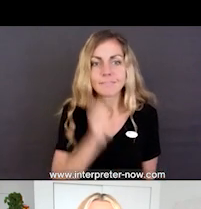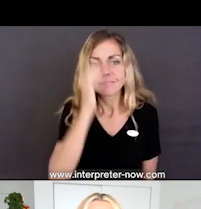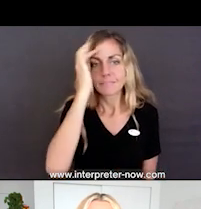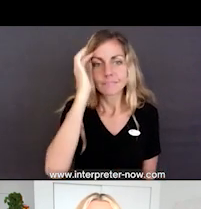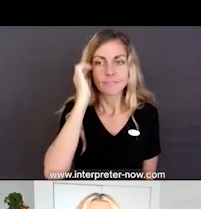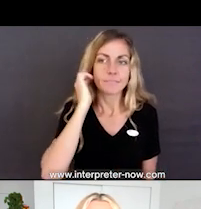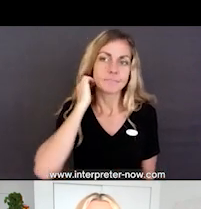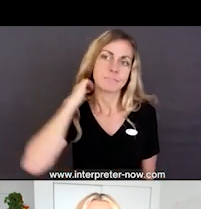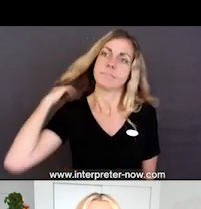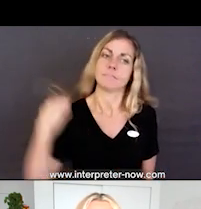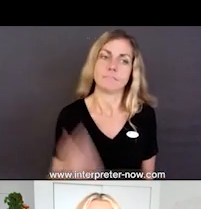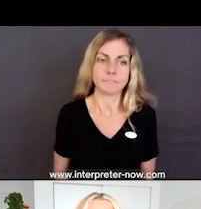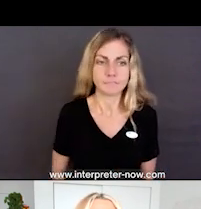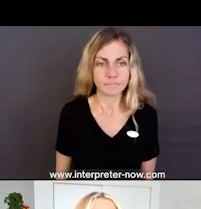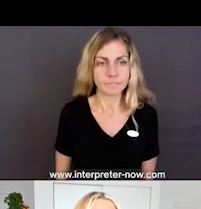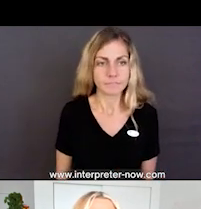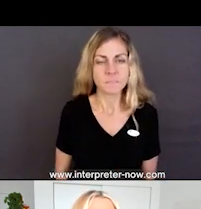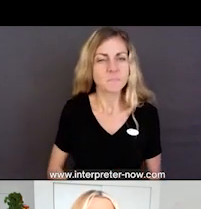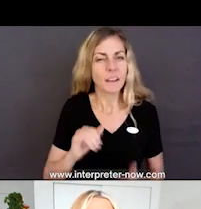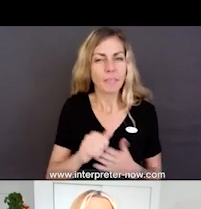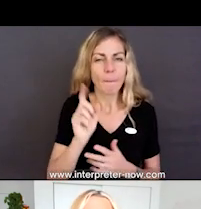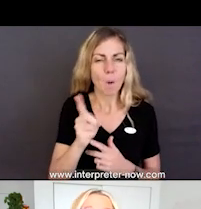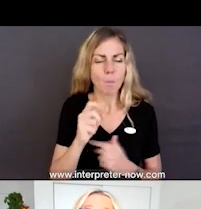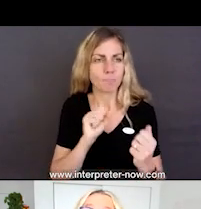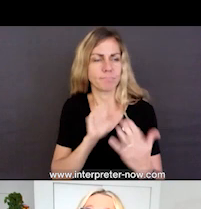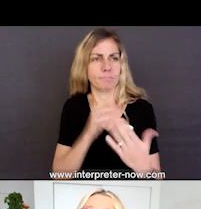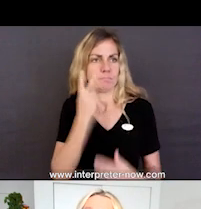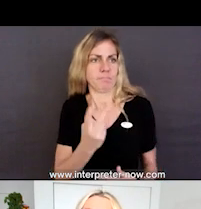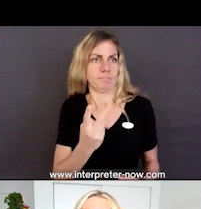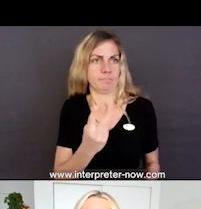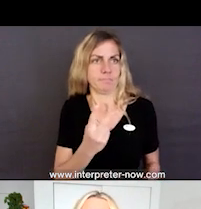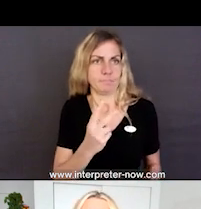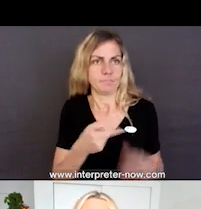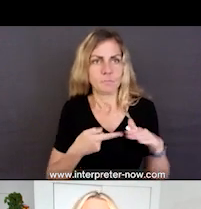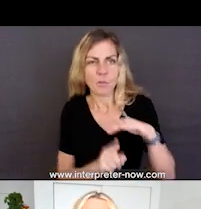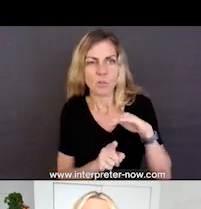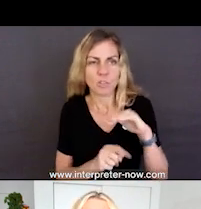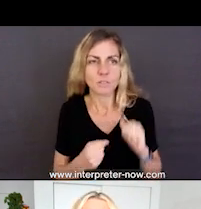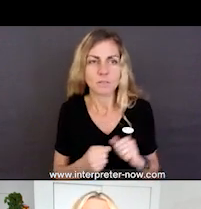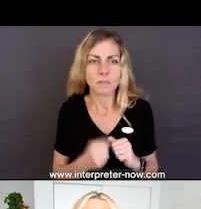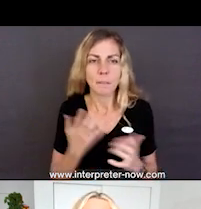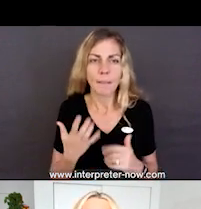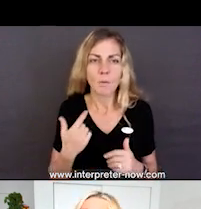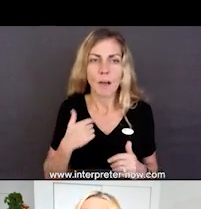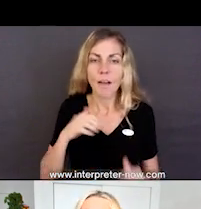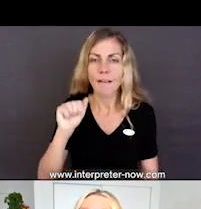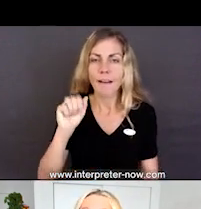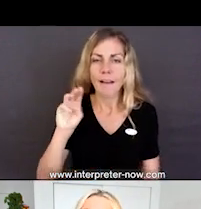life. In that moment that you are confronted by a microaggression, you might have an amygdala